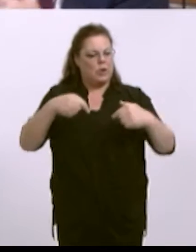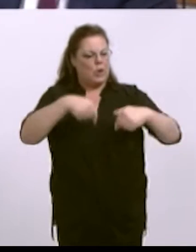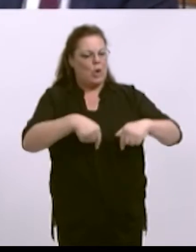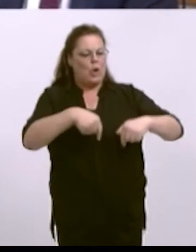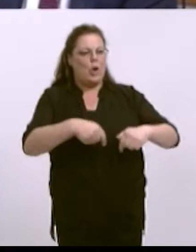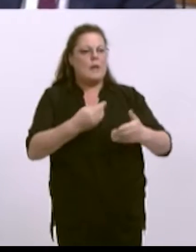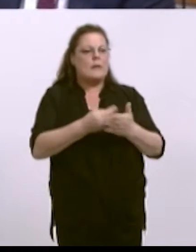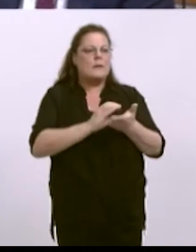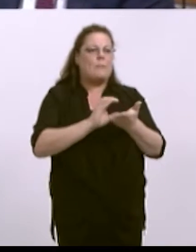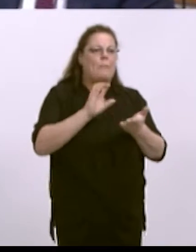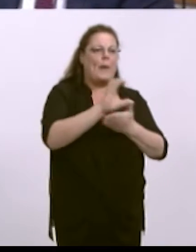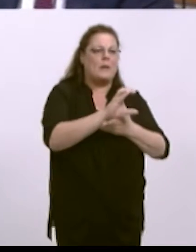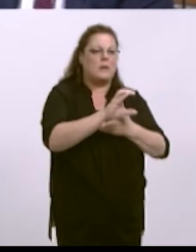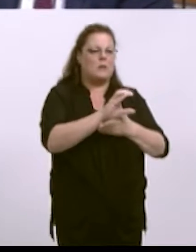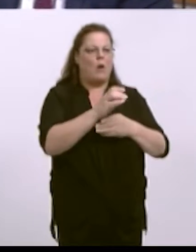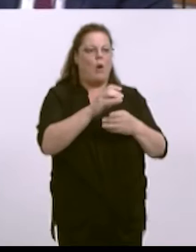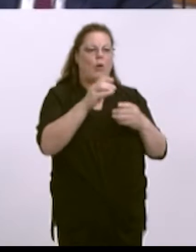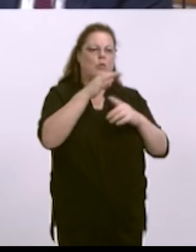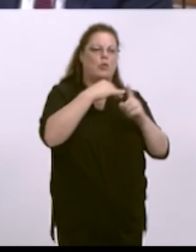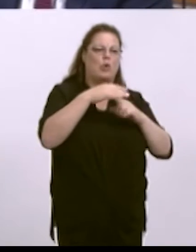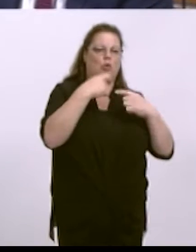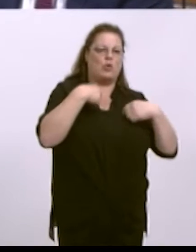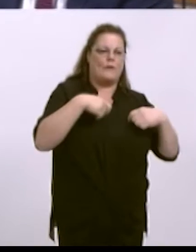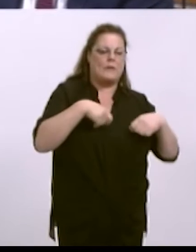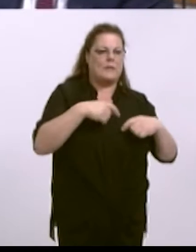is 7 per cent higher per head than it is in England, because you cannot divorce the two.